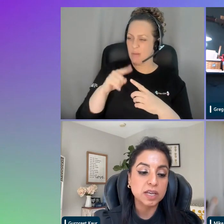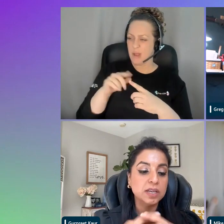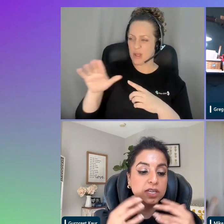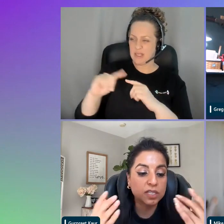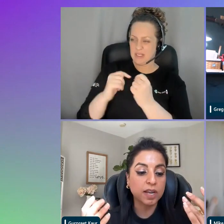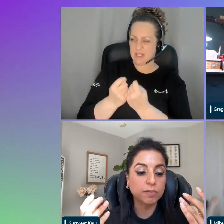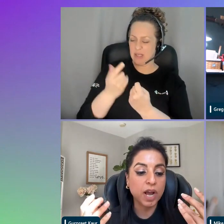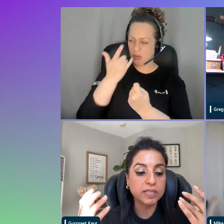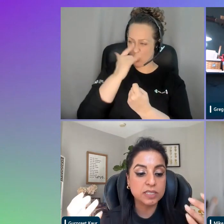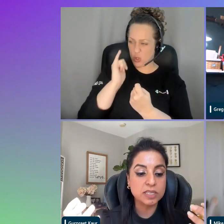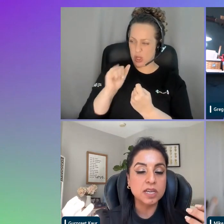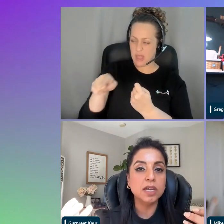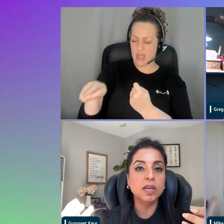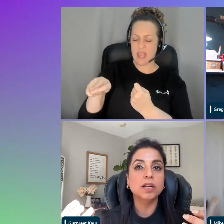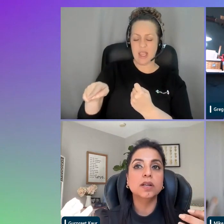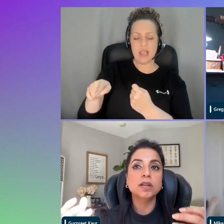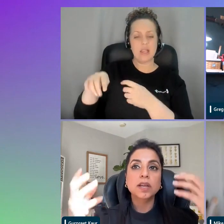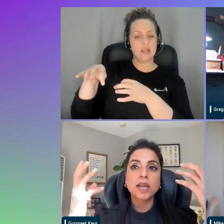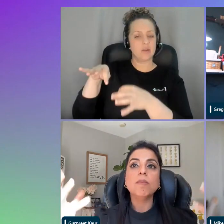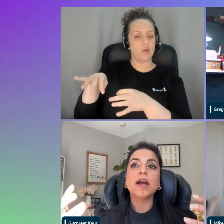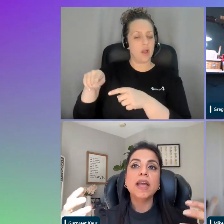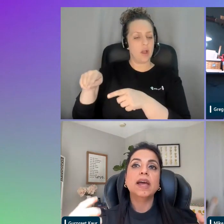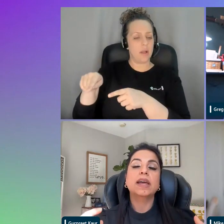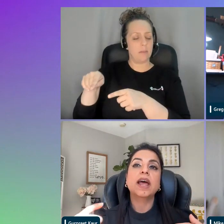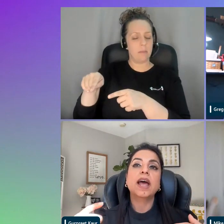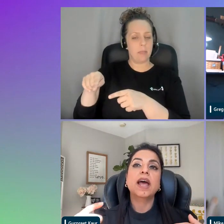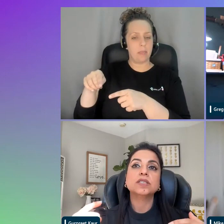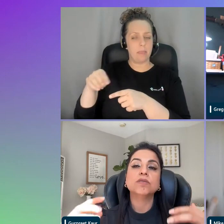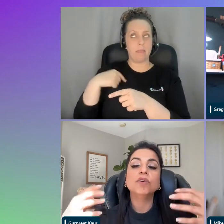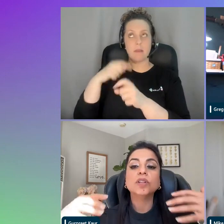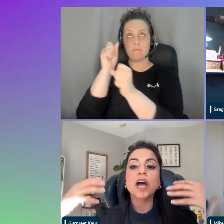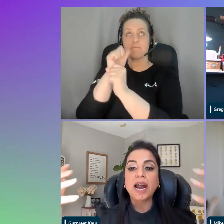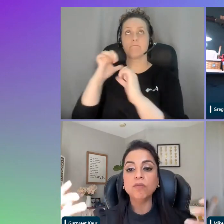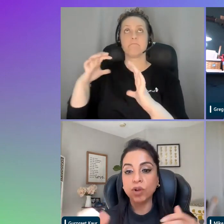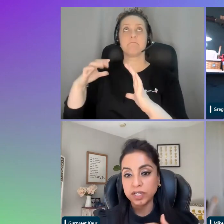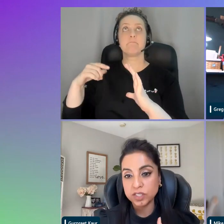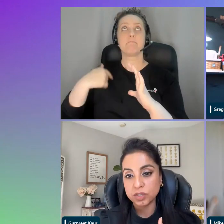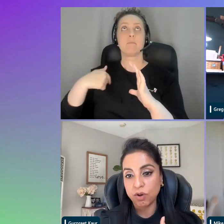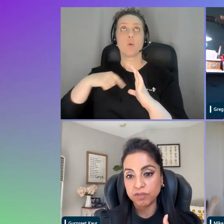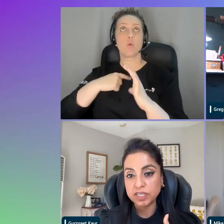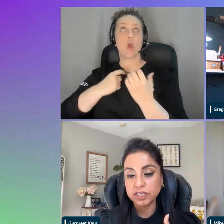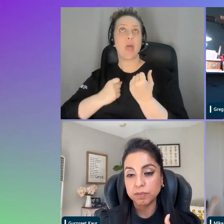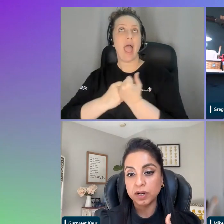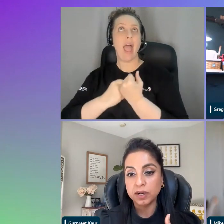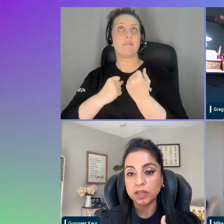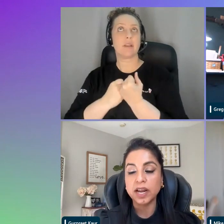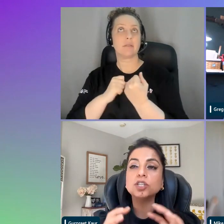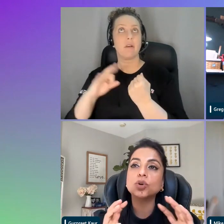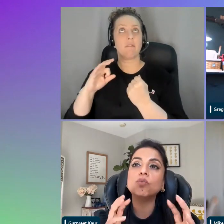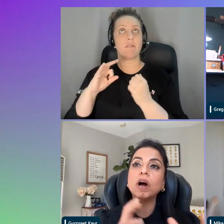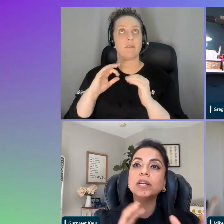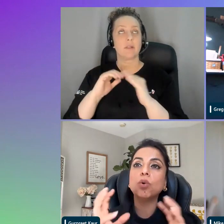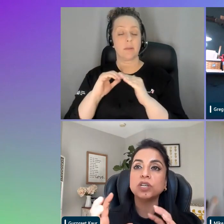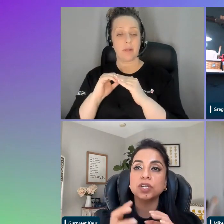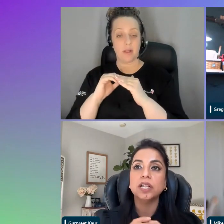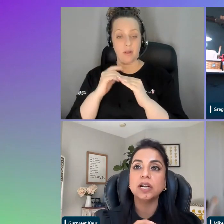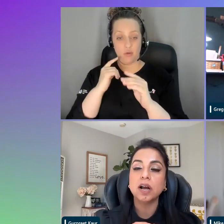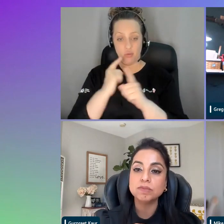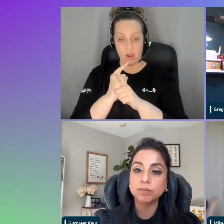worked, he's he described, I see in my head as we're the advocates of accessibility, right. So one question that